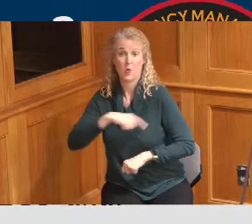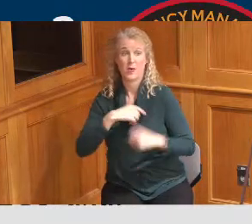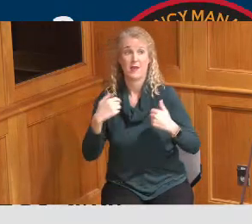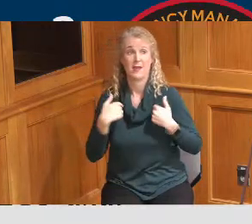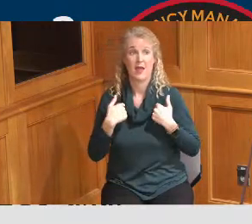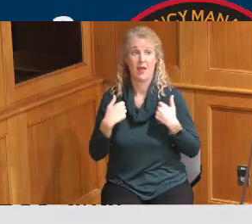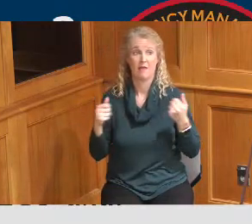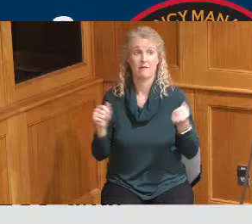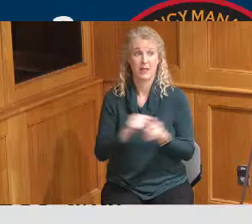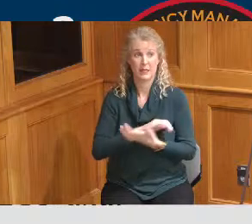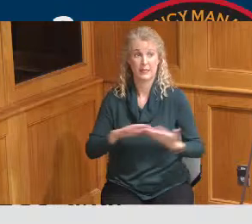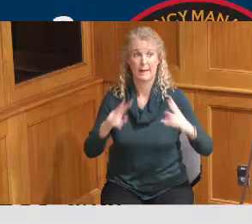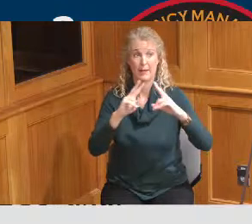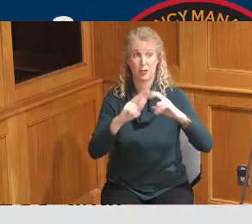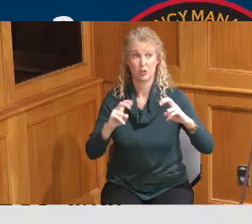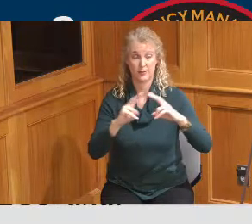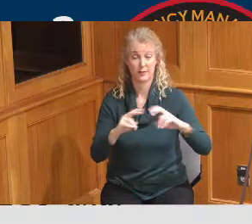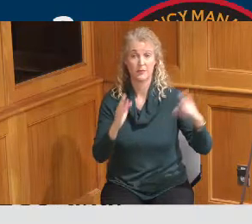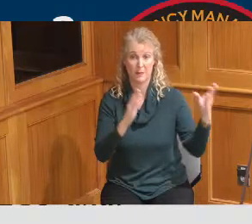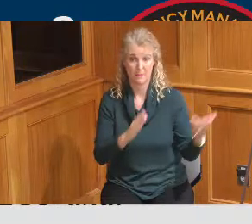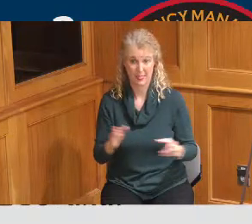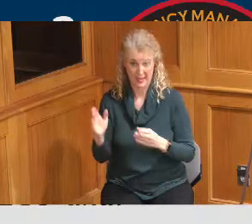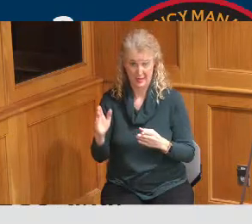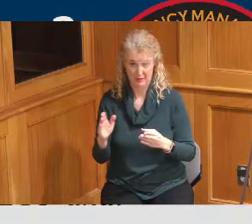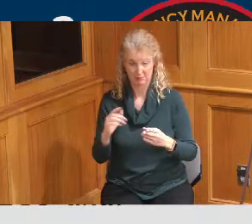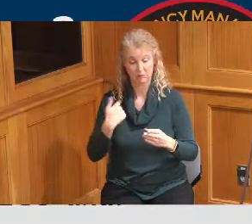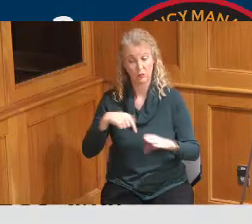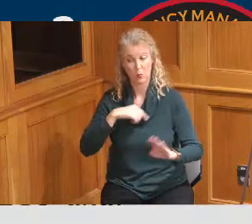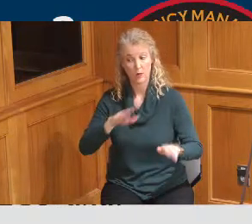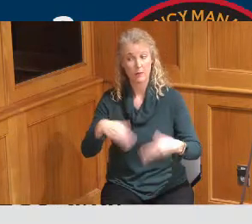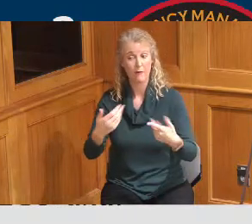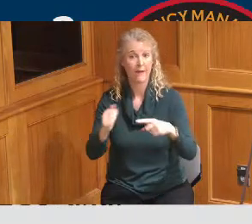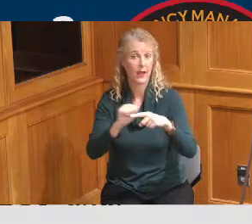communities with their damage assessment and then we provide training on an ongoing basis all year